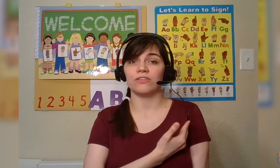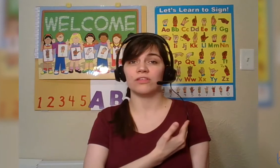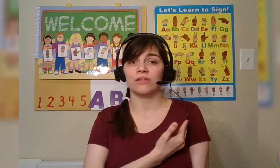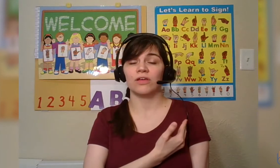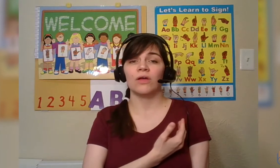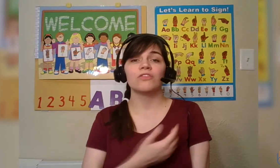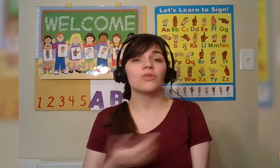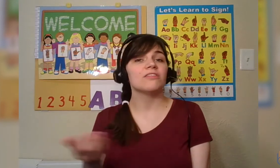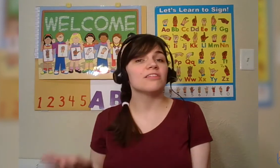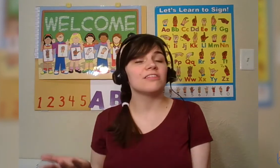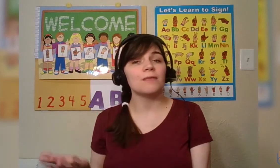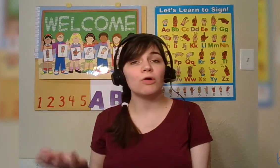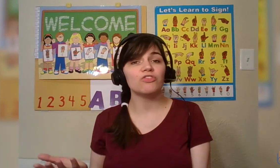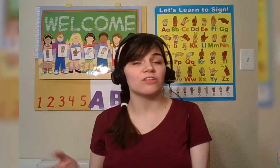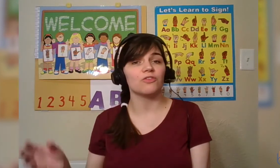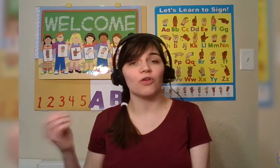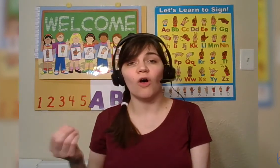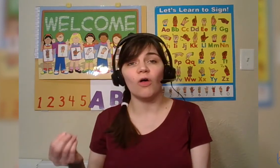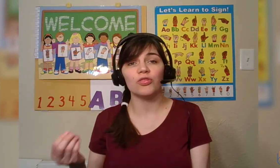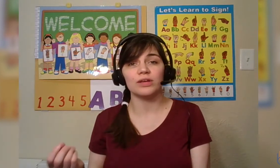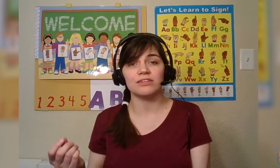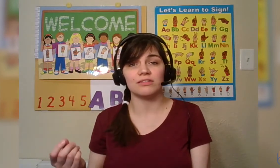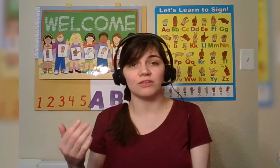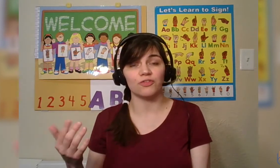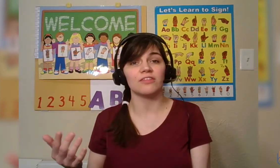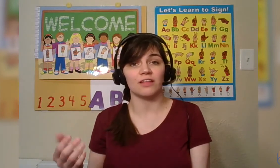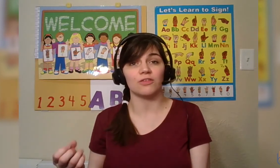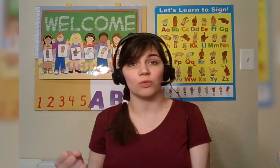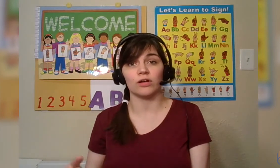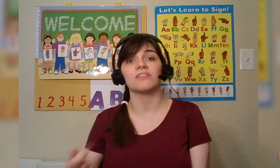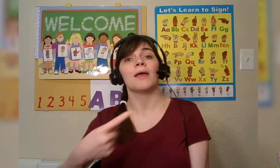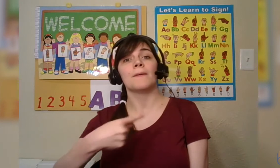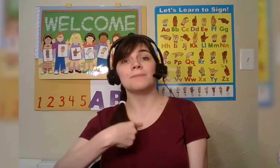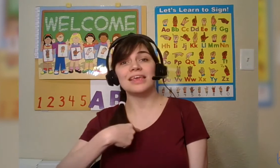So it's the same motions for all three different sets of words - me,